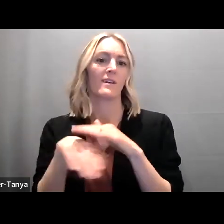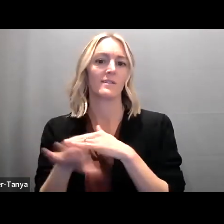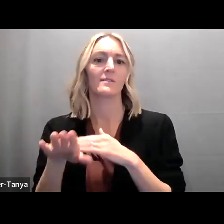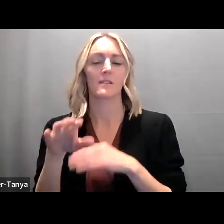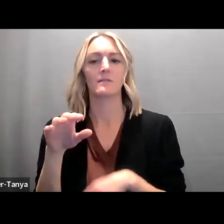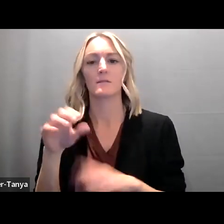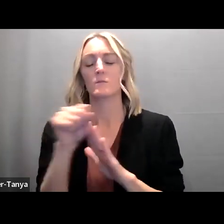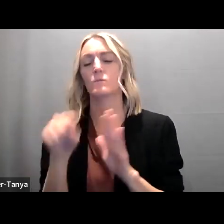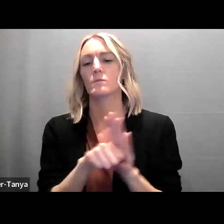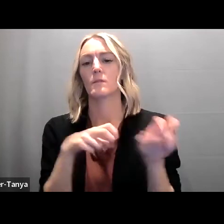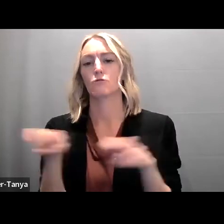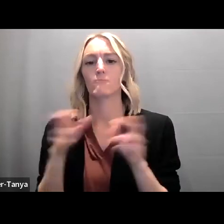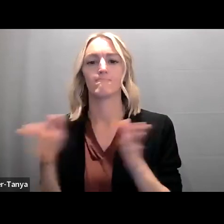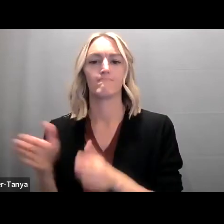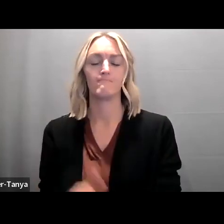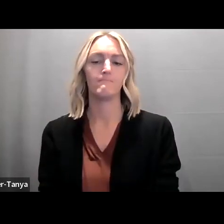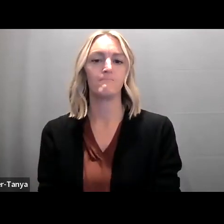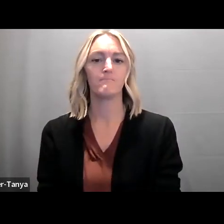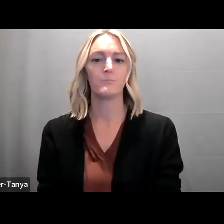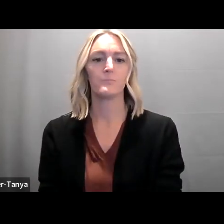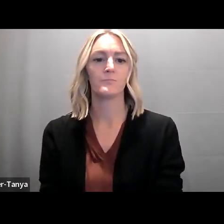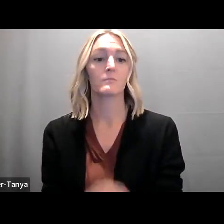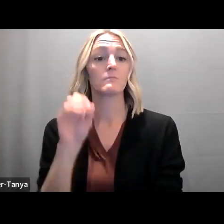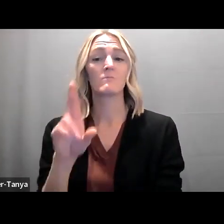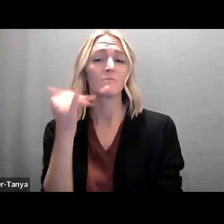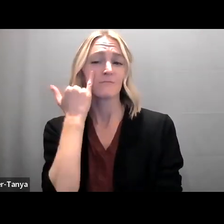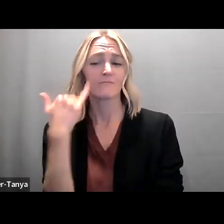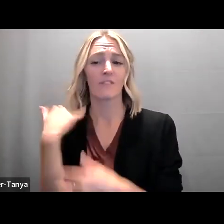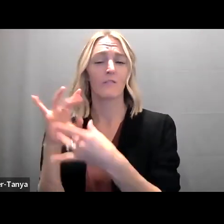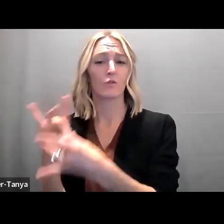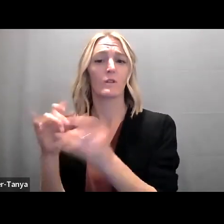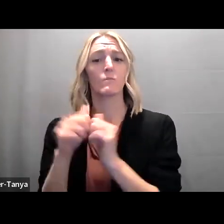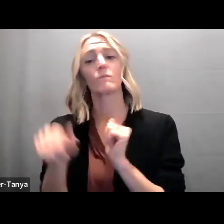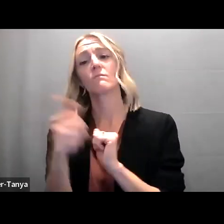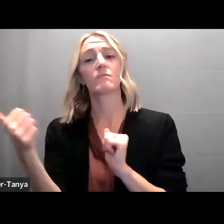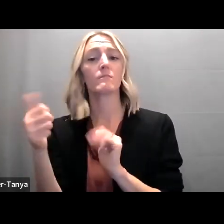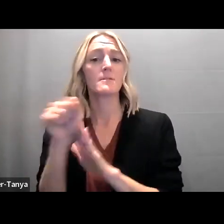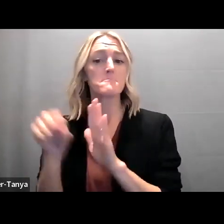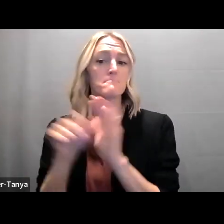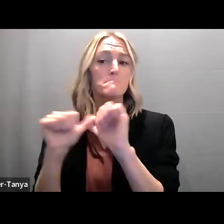transition plan. Or if you have a relationship with other state leaderships or agency folks you can also tap